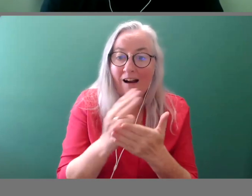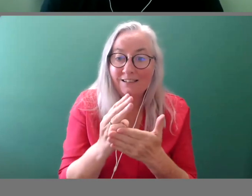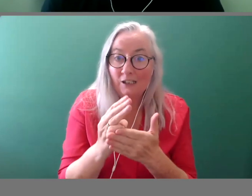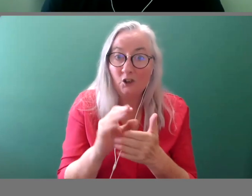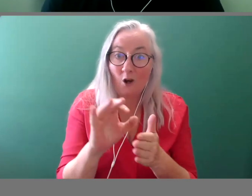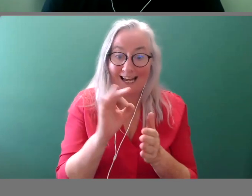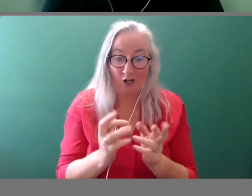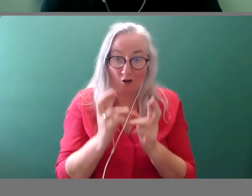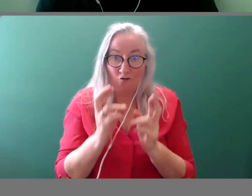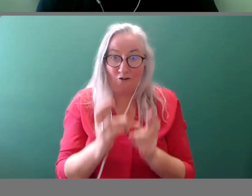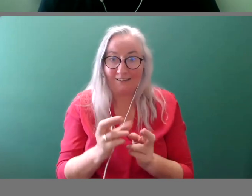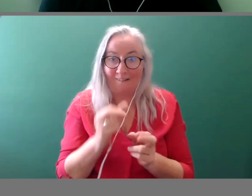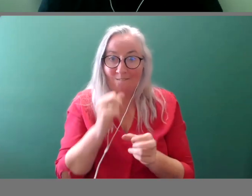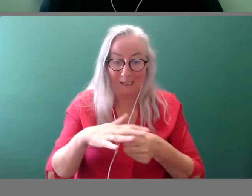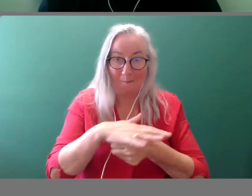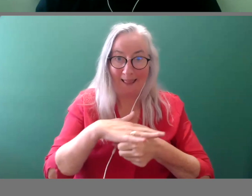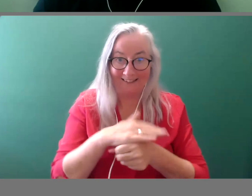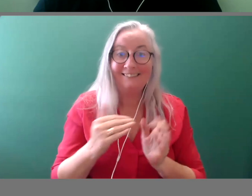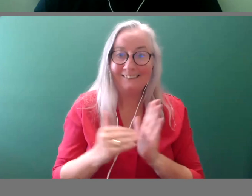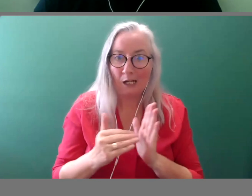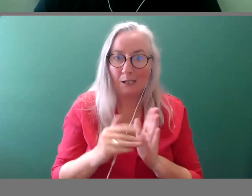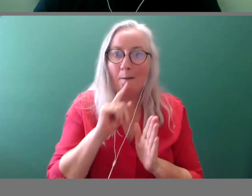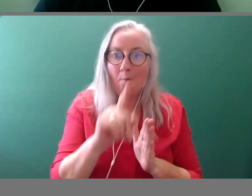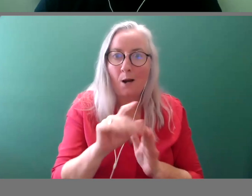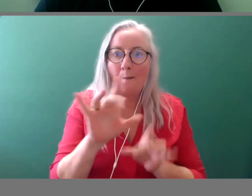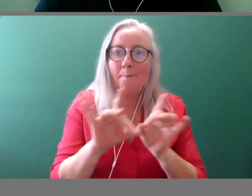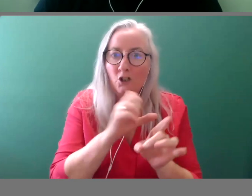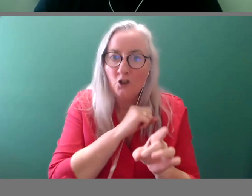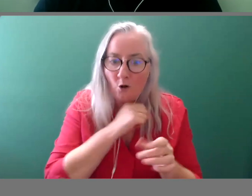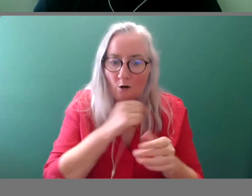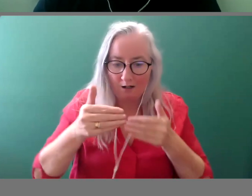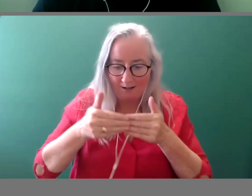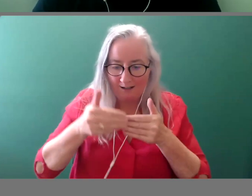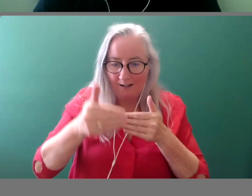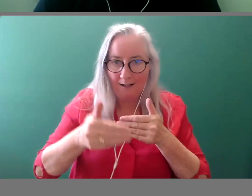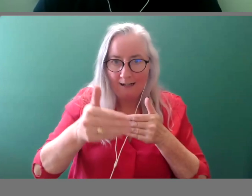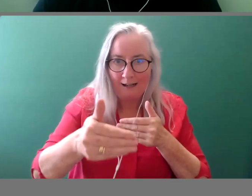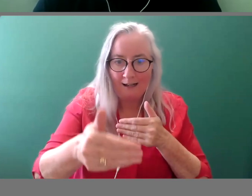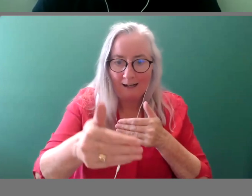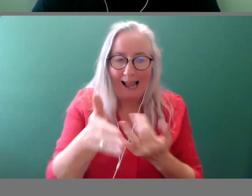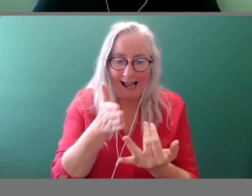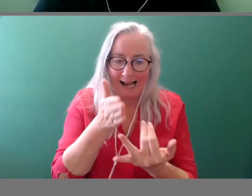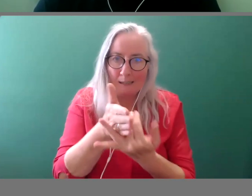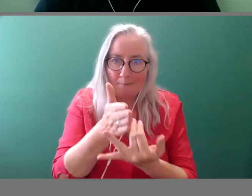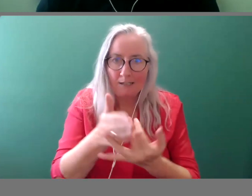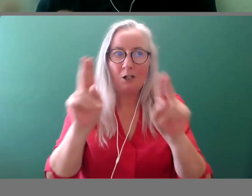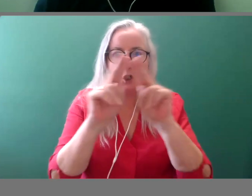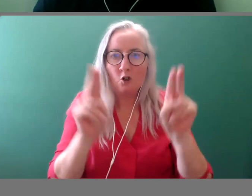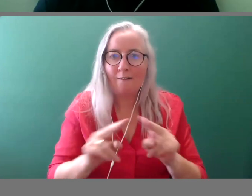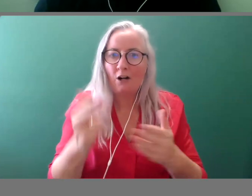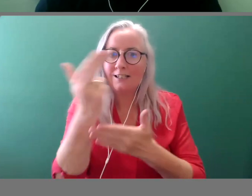first place but ensuring that, accessibility and Universal Design is maintained throughout